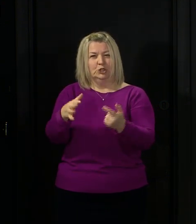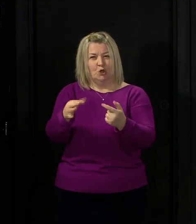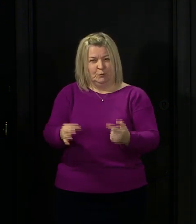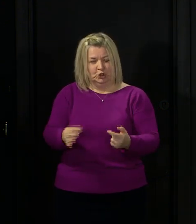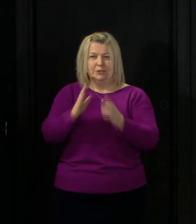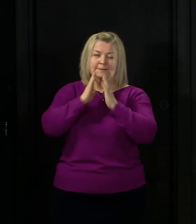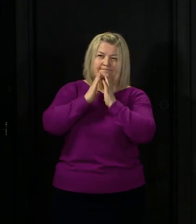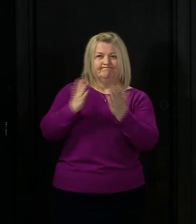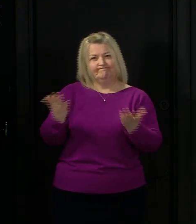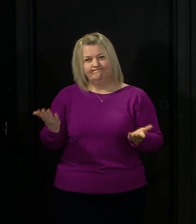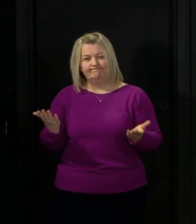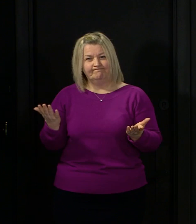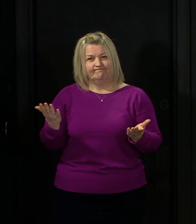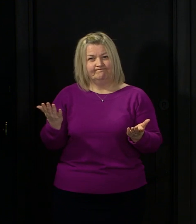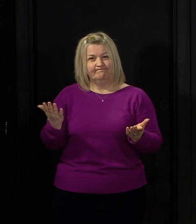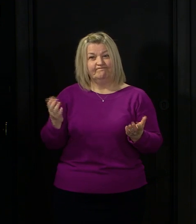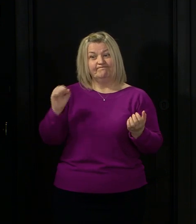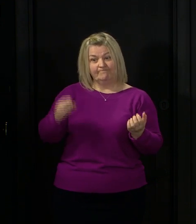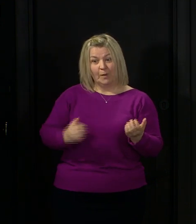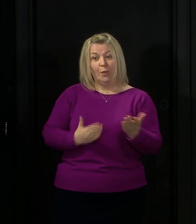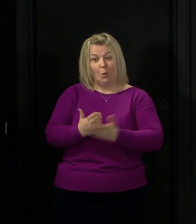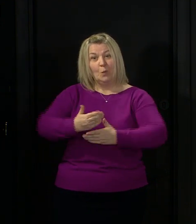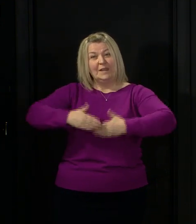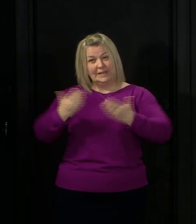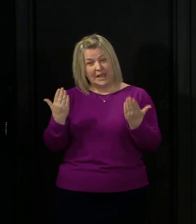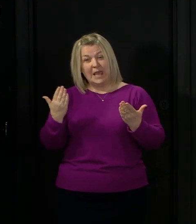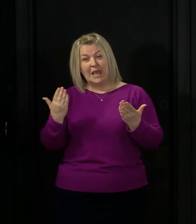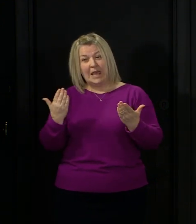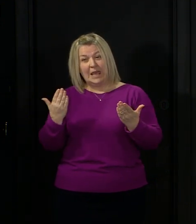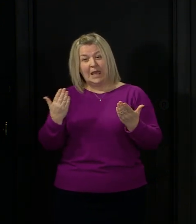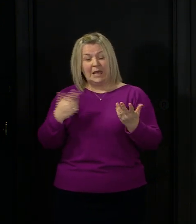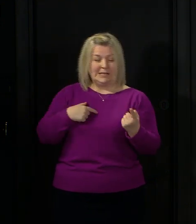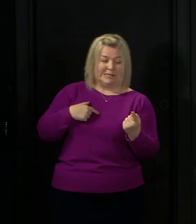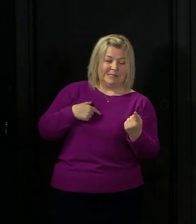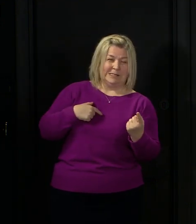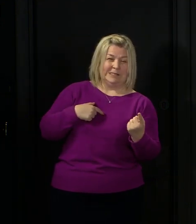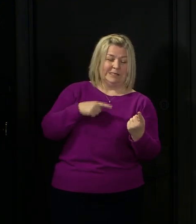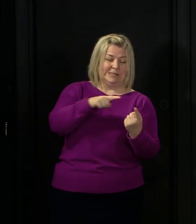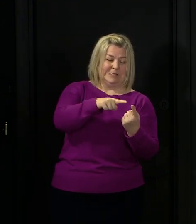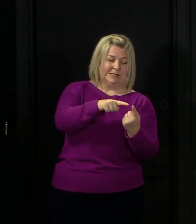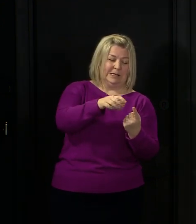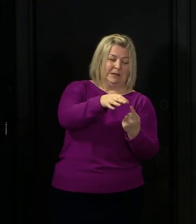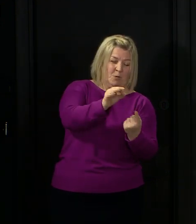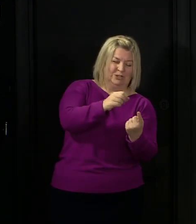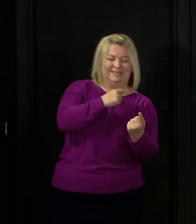the balance of judgement changed as the day went on and I set out, pretty fully, my own